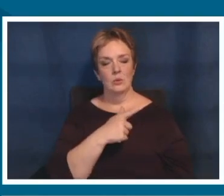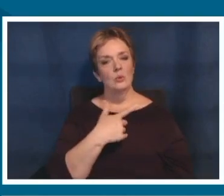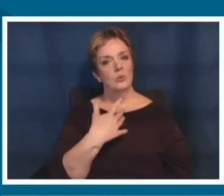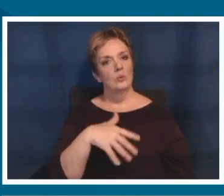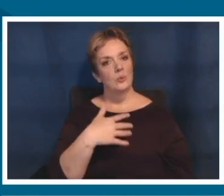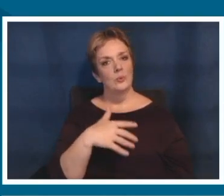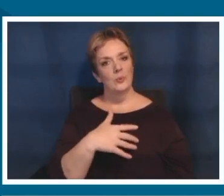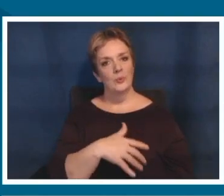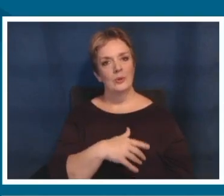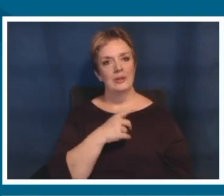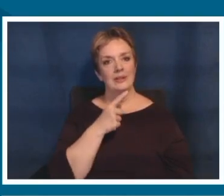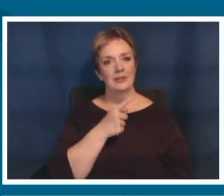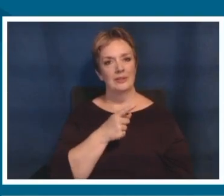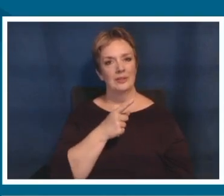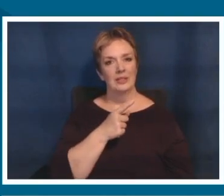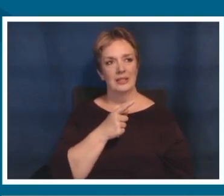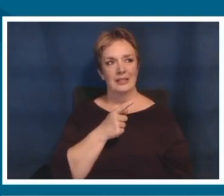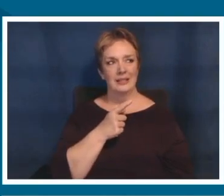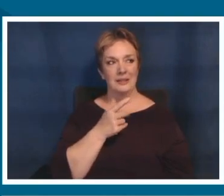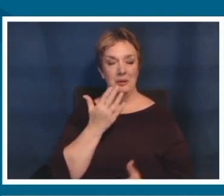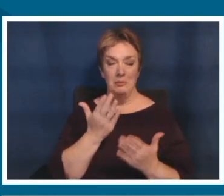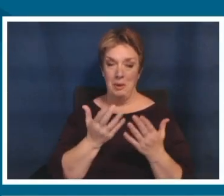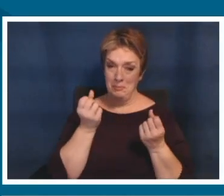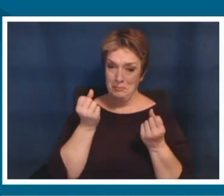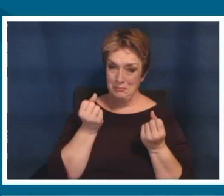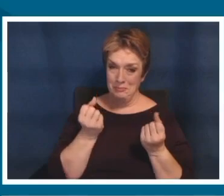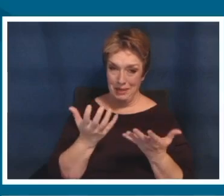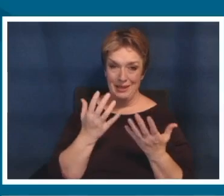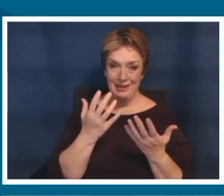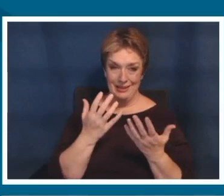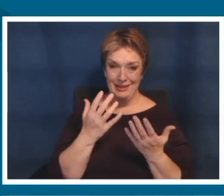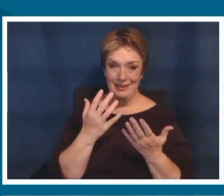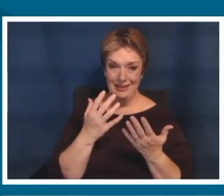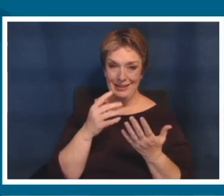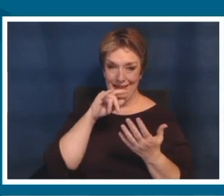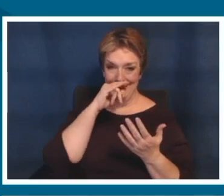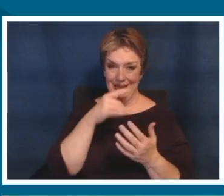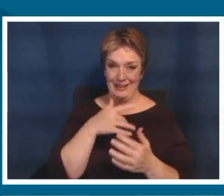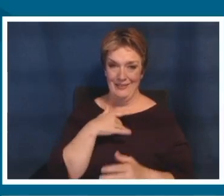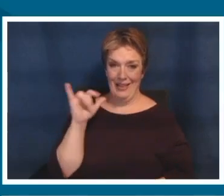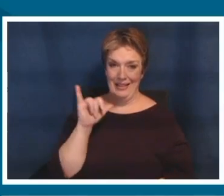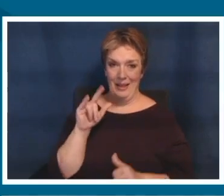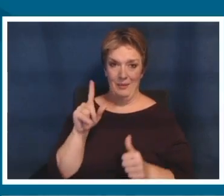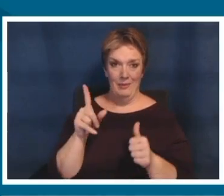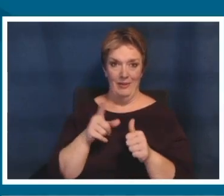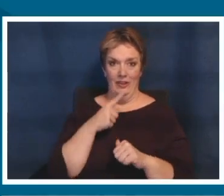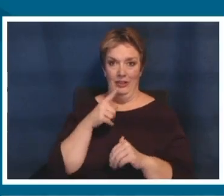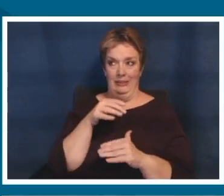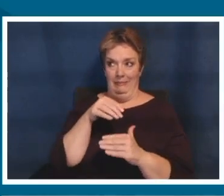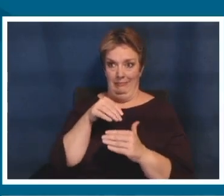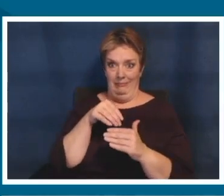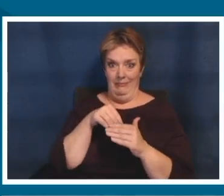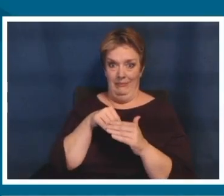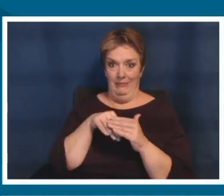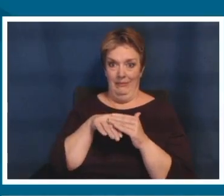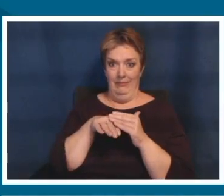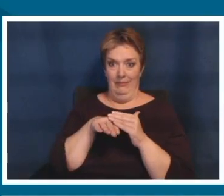probably probably a lot of kids were feeling um right when she was walking in the front door of the school for the